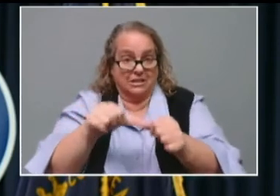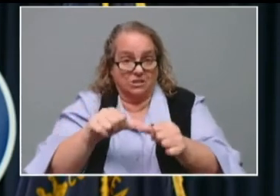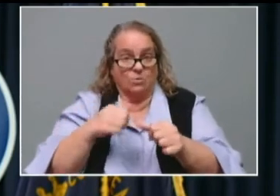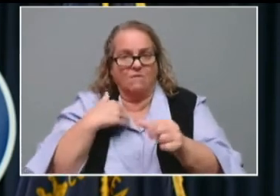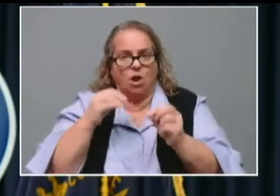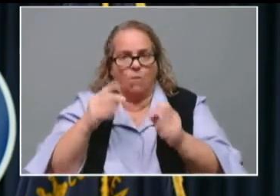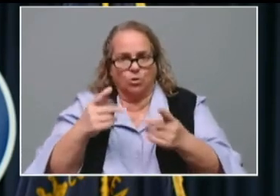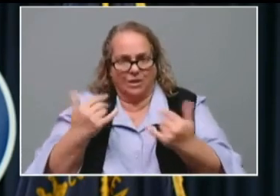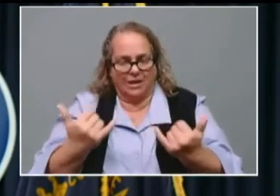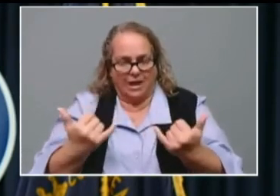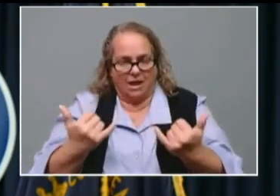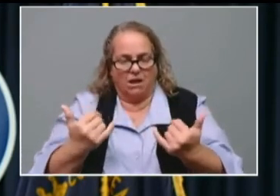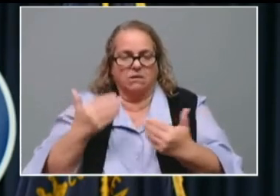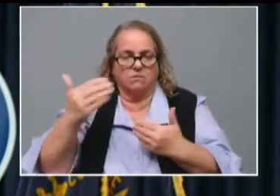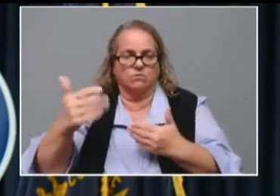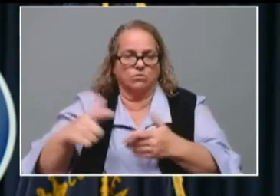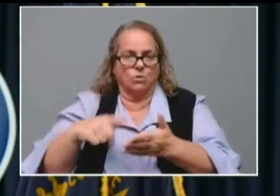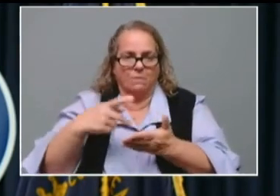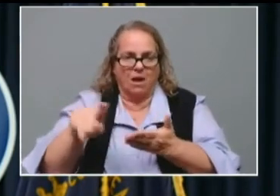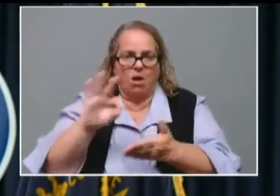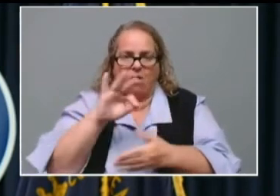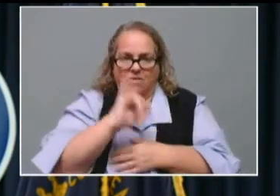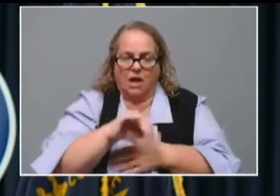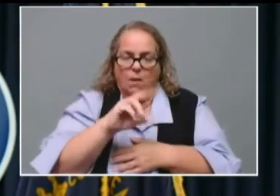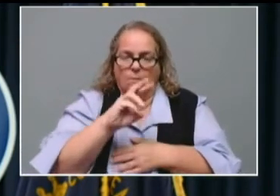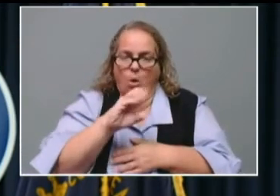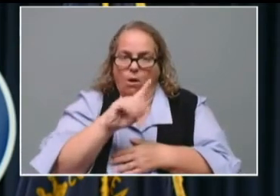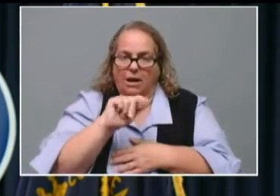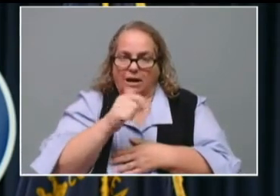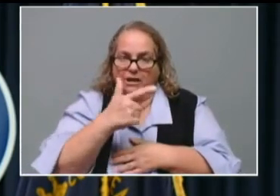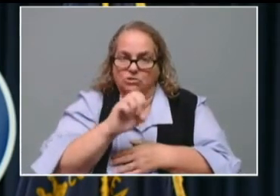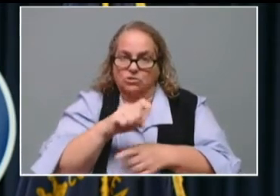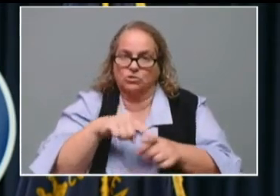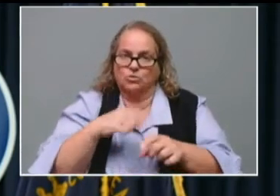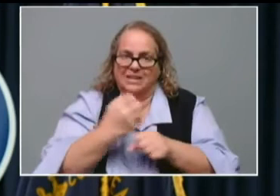paying off that mortgage to get those systems healthy. But yes we absolutely